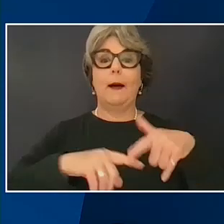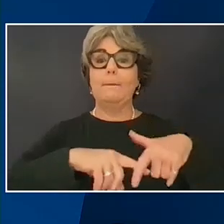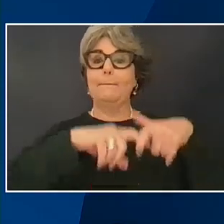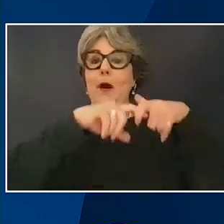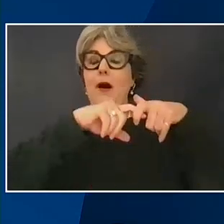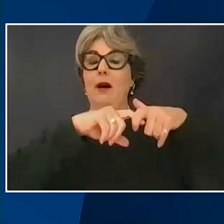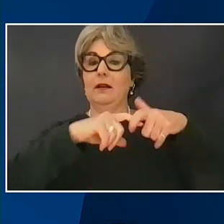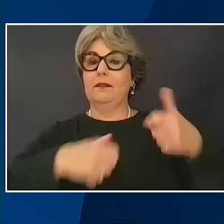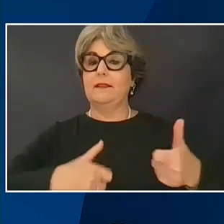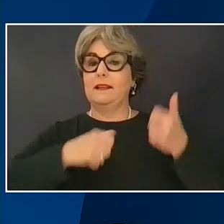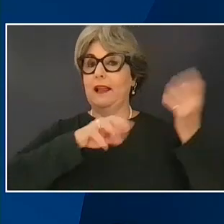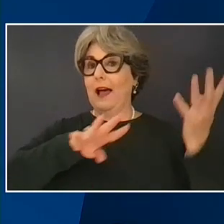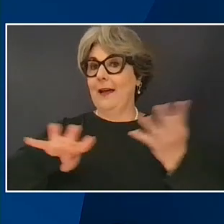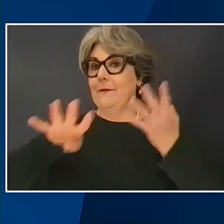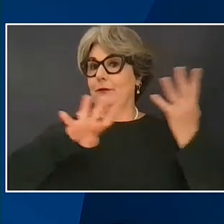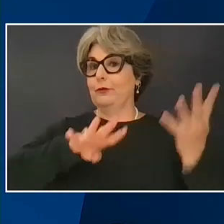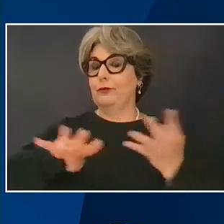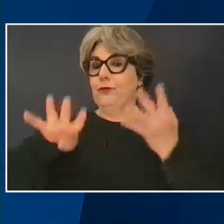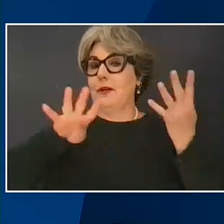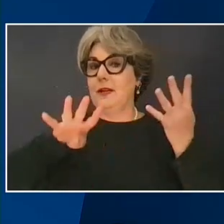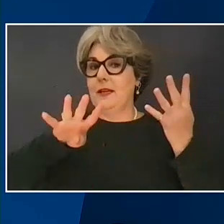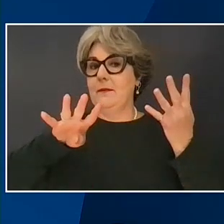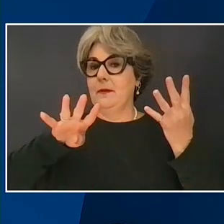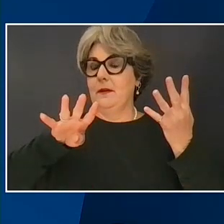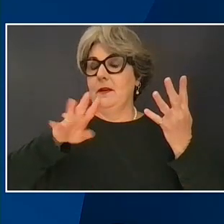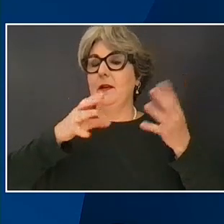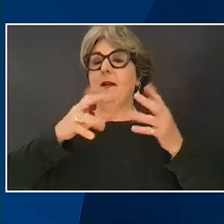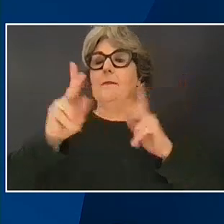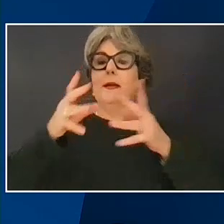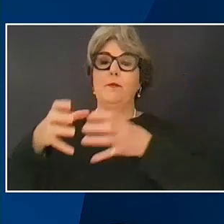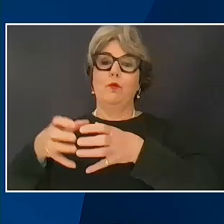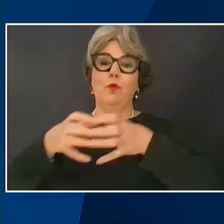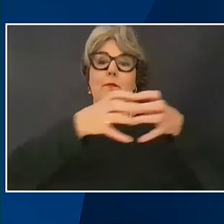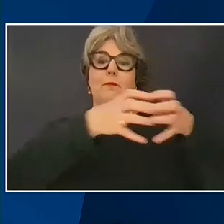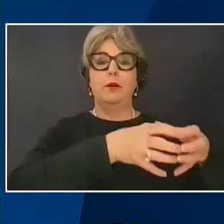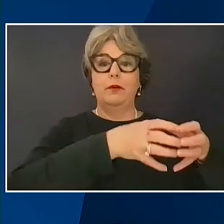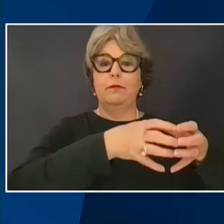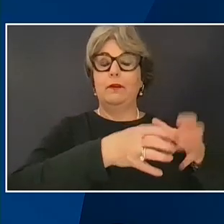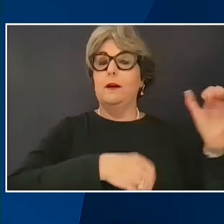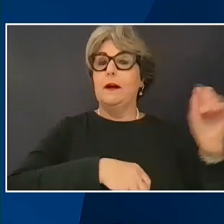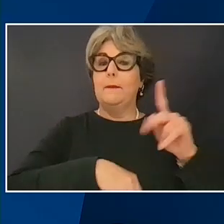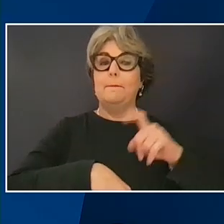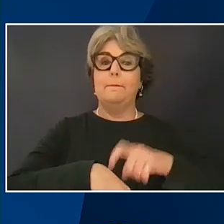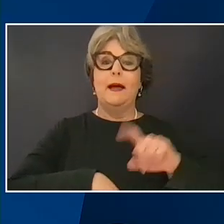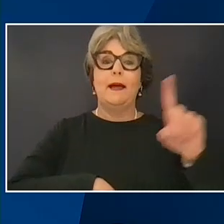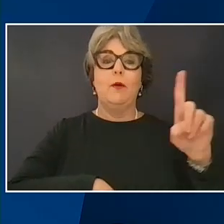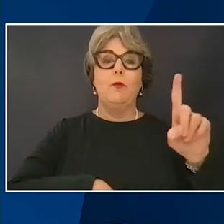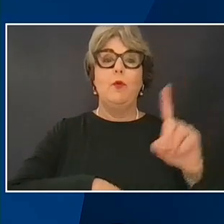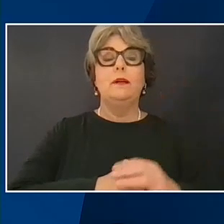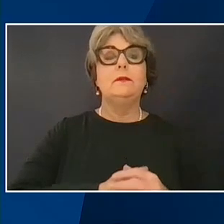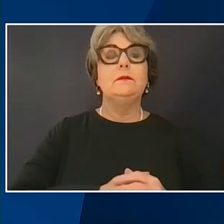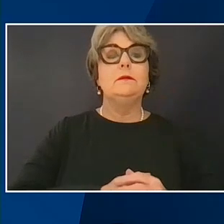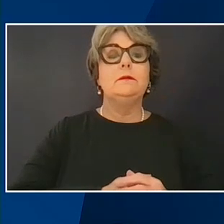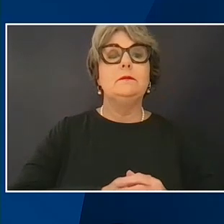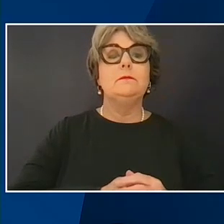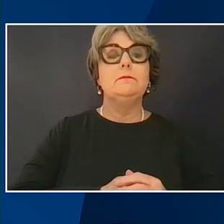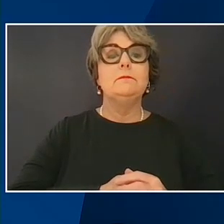and move people into the caucus room, I'd appreciate it. Yep. You all should be getting invites to room six right now.